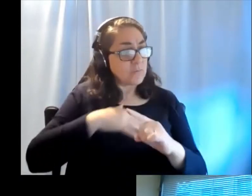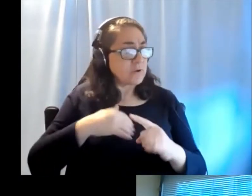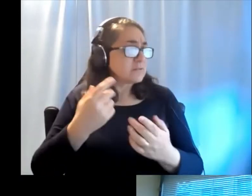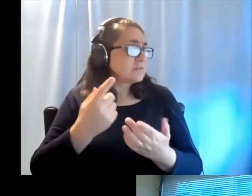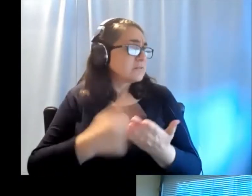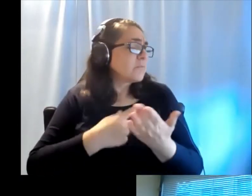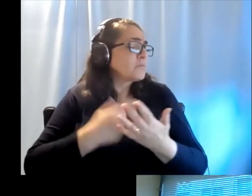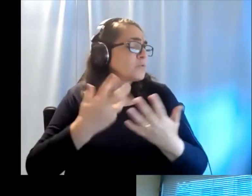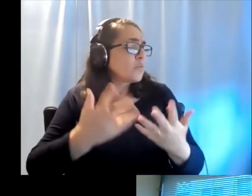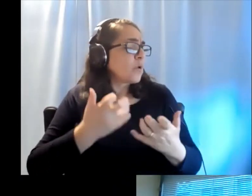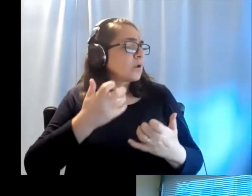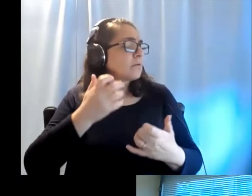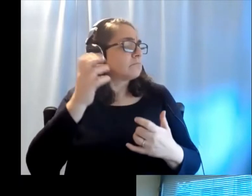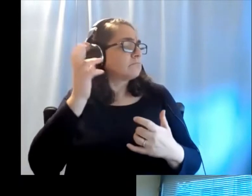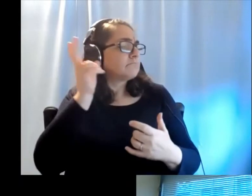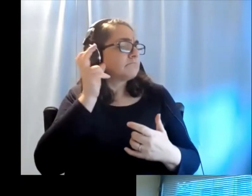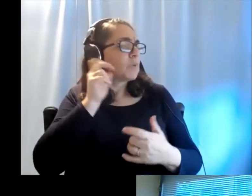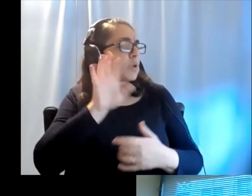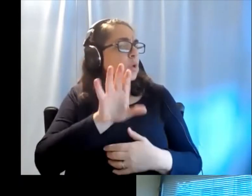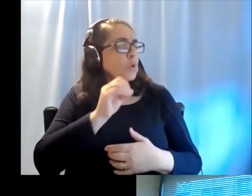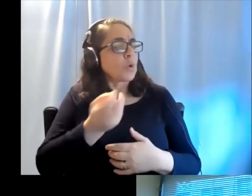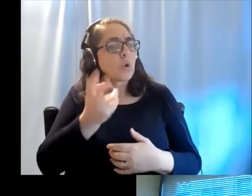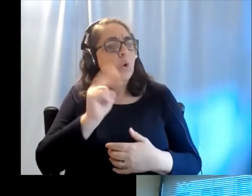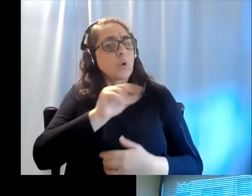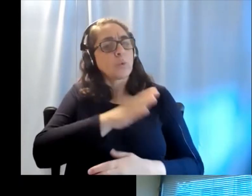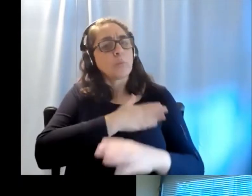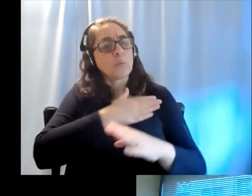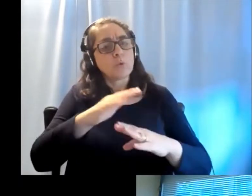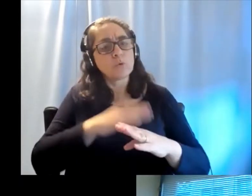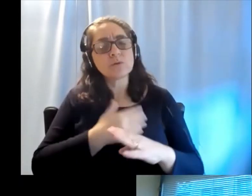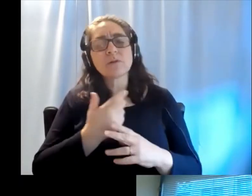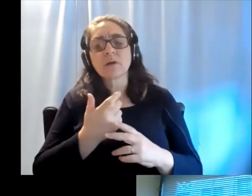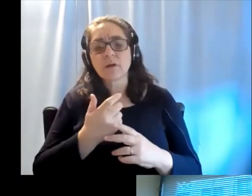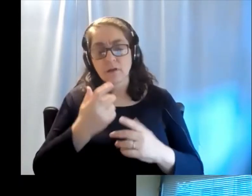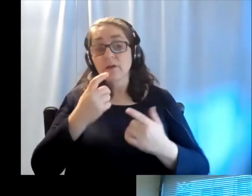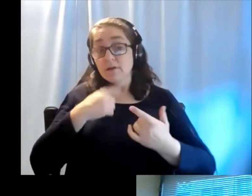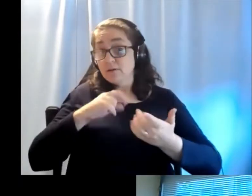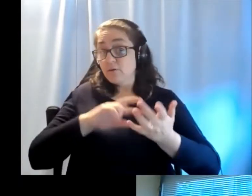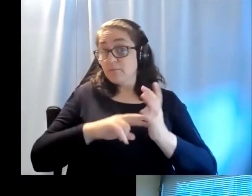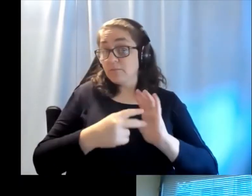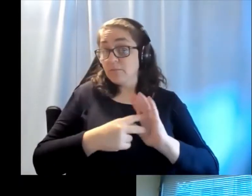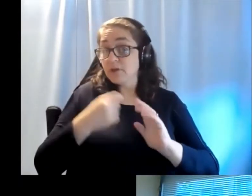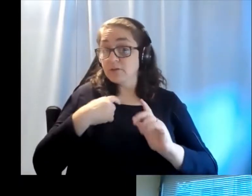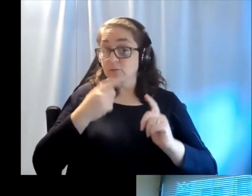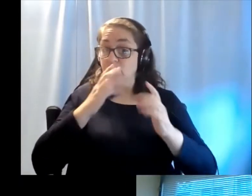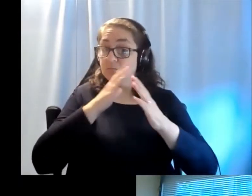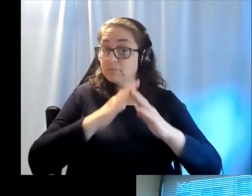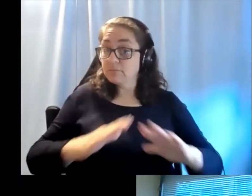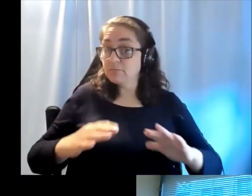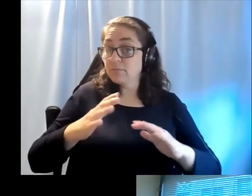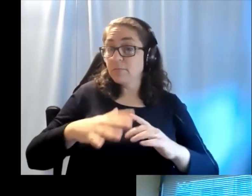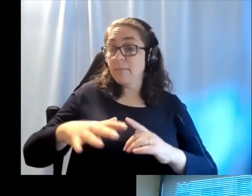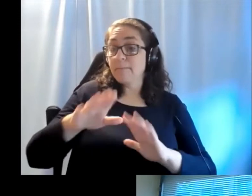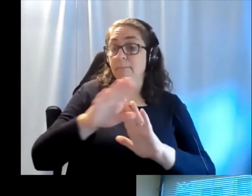If you are just using your regular listening device, say on a subway train or in another